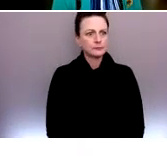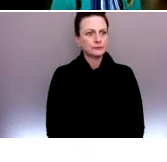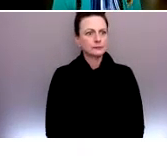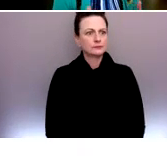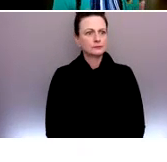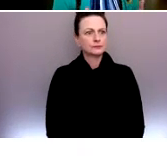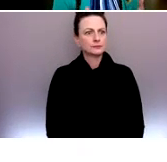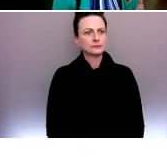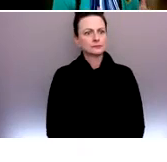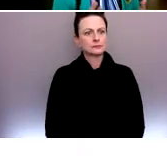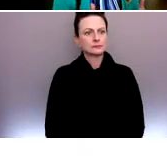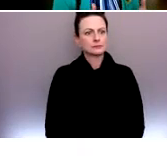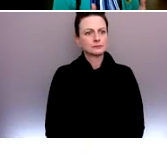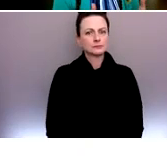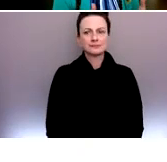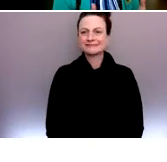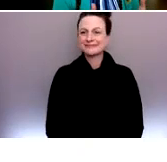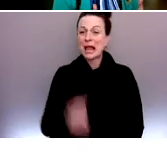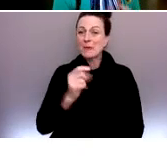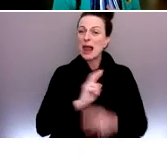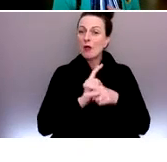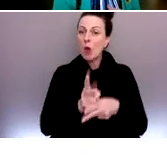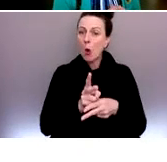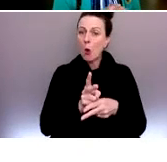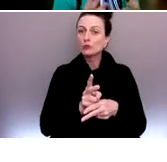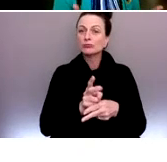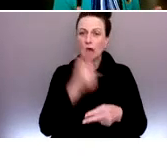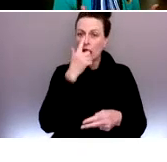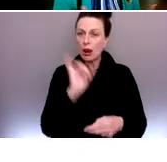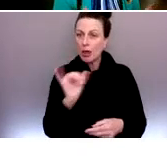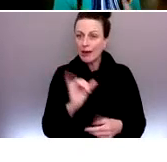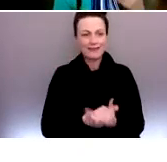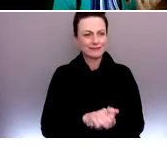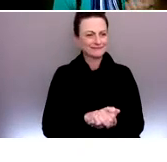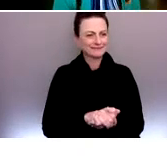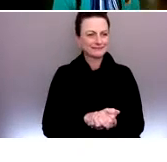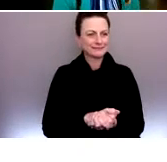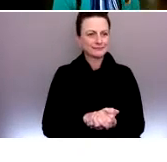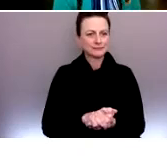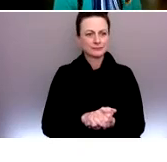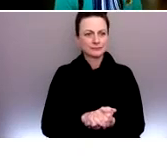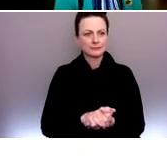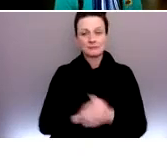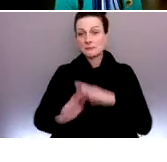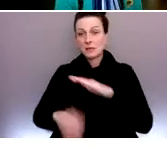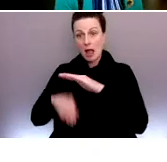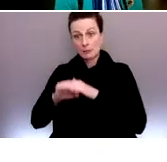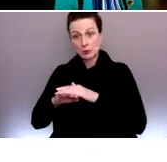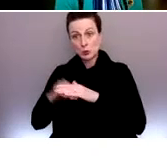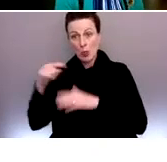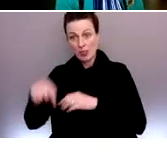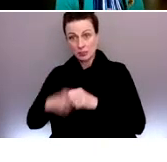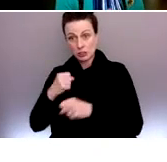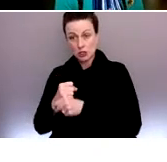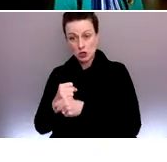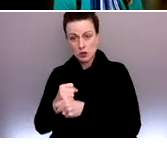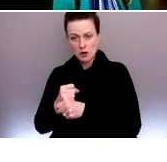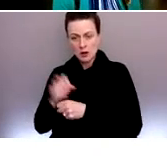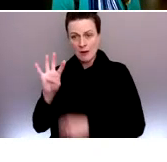Here is a little bit of our loan portfolio growth, we are up to this year, 48 borrowers,